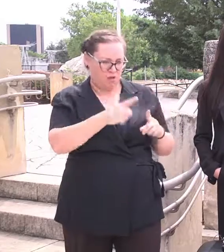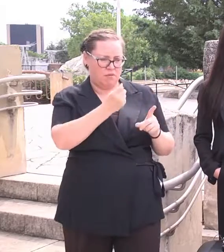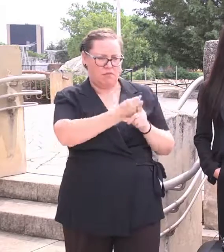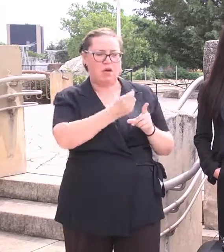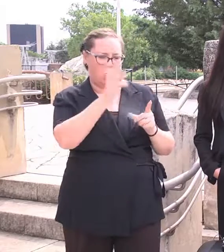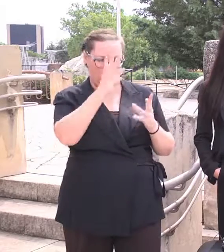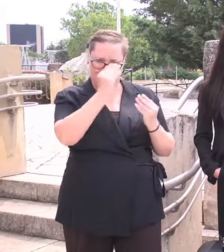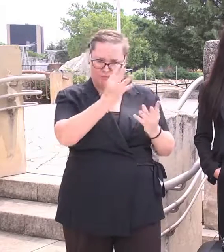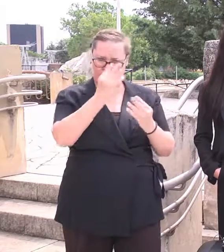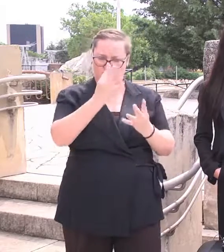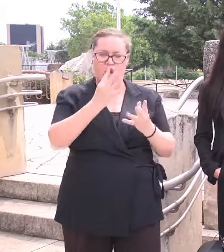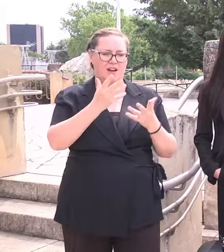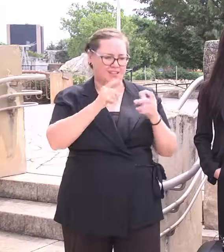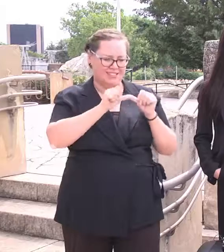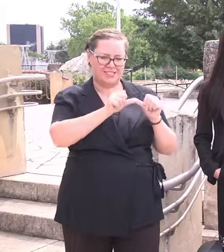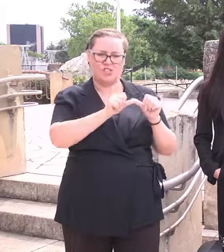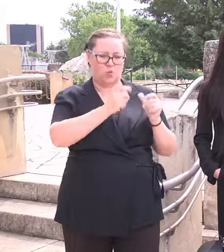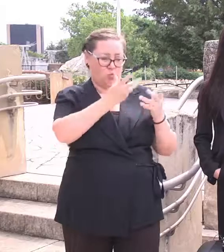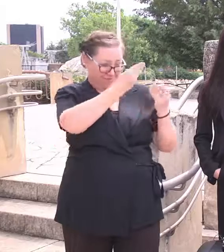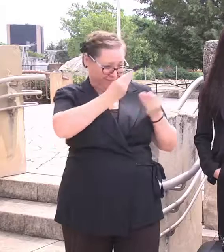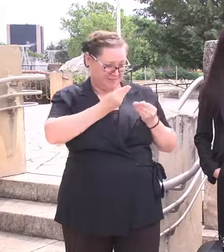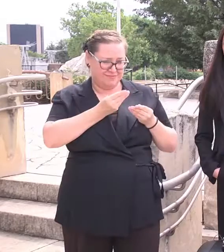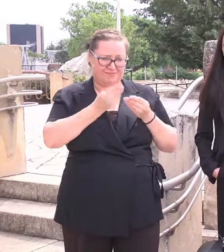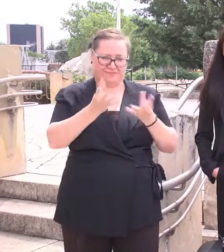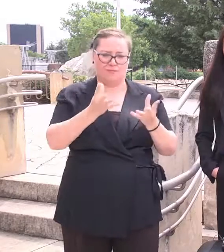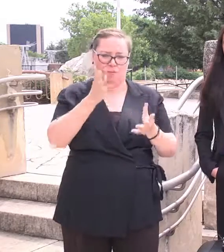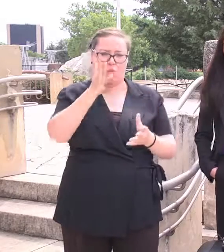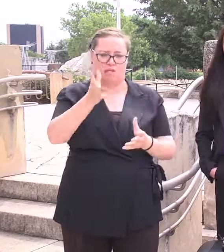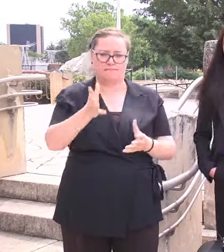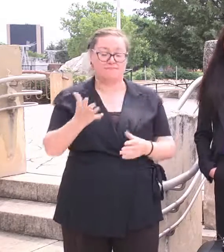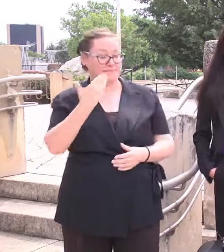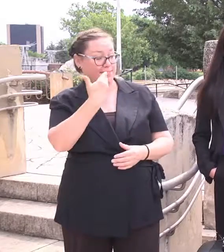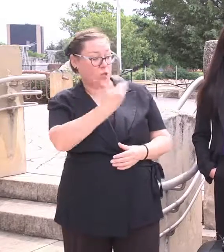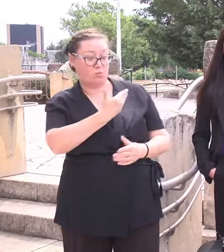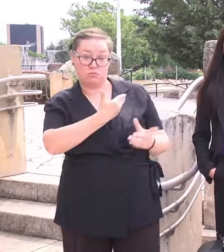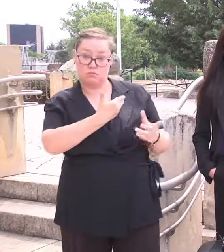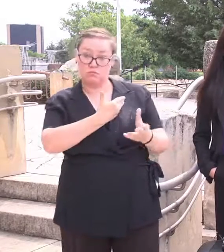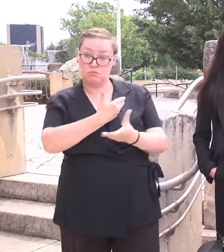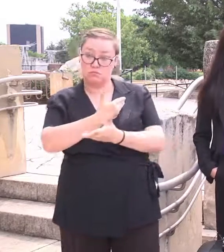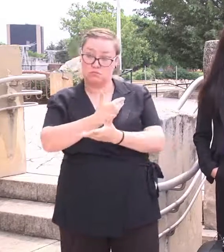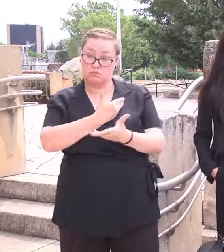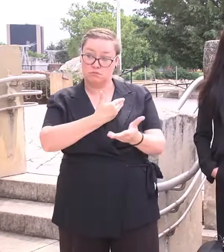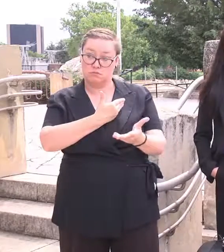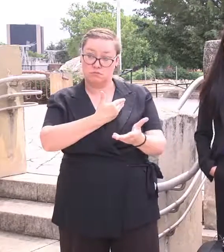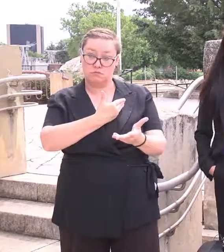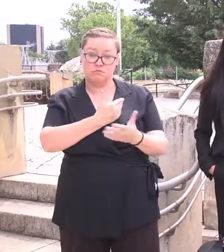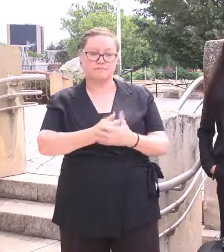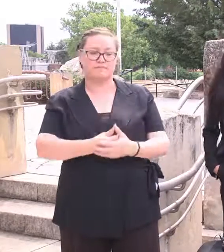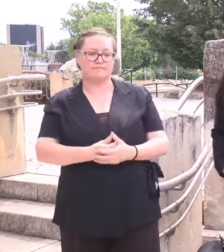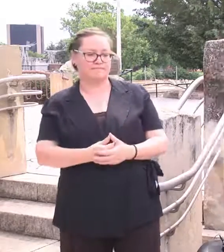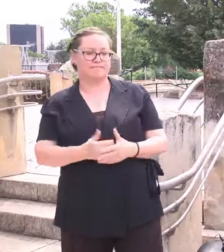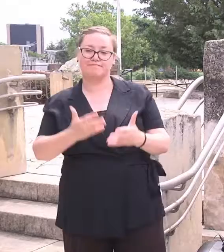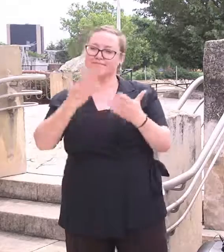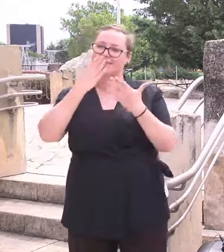provide updates as soon as they are available thank you anything else thank you very much